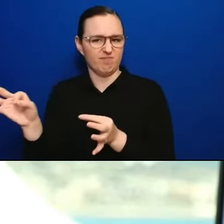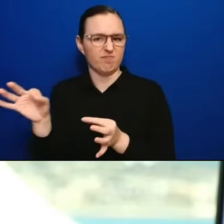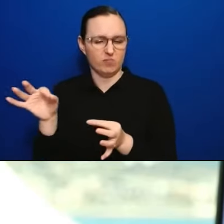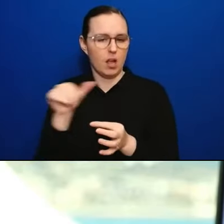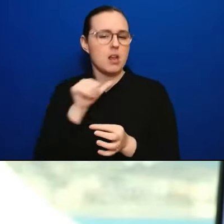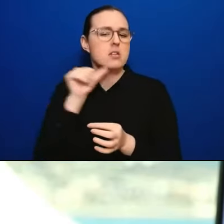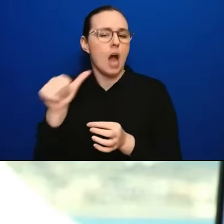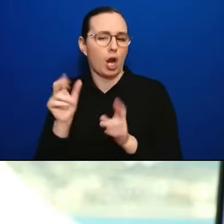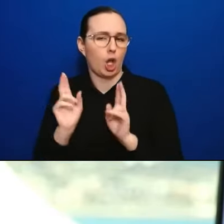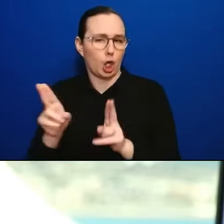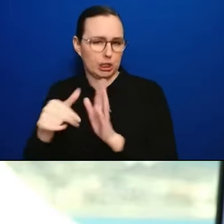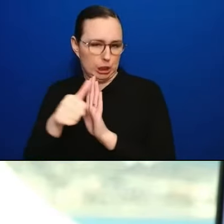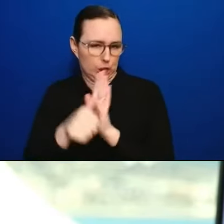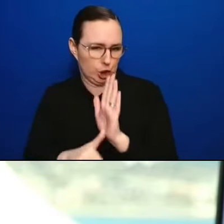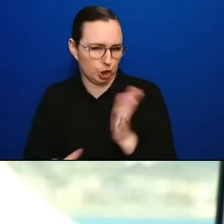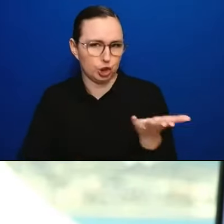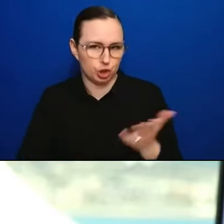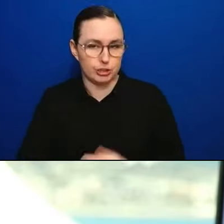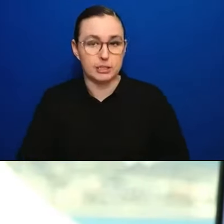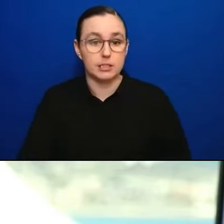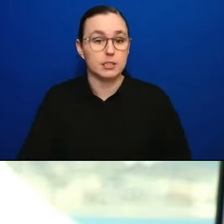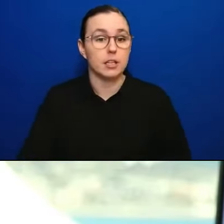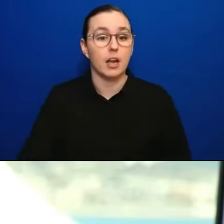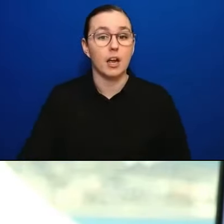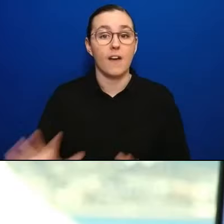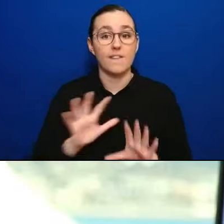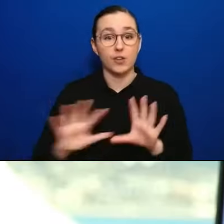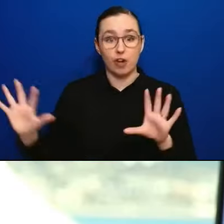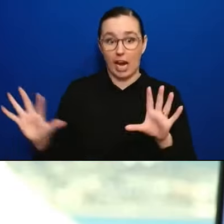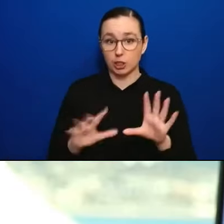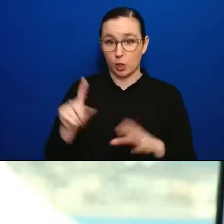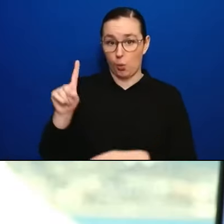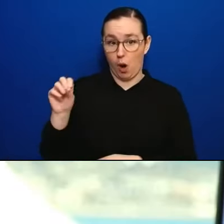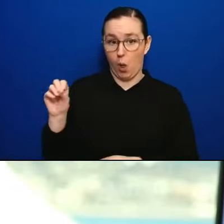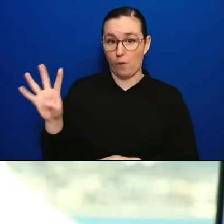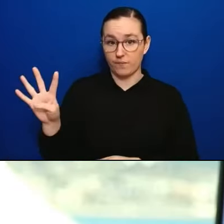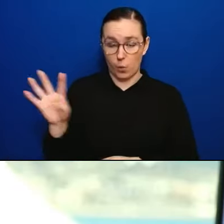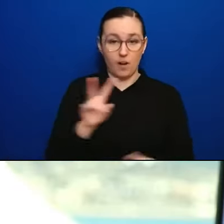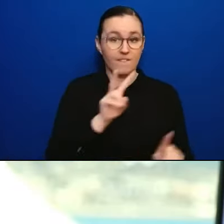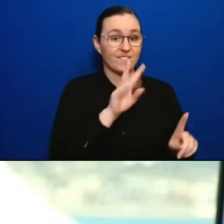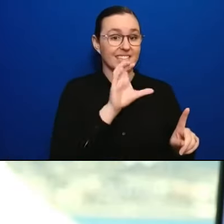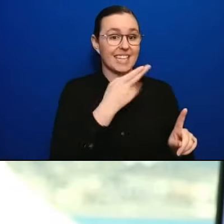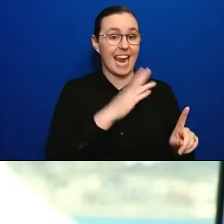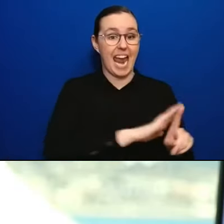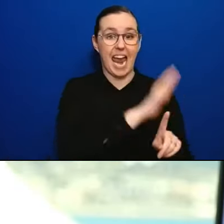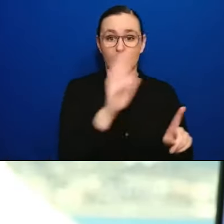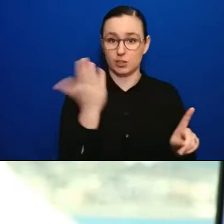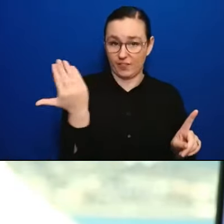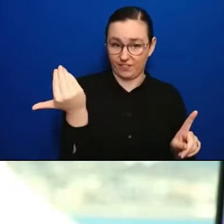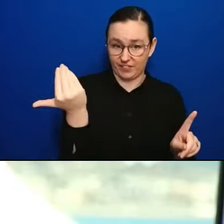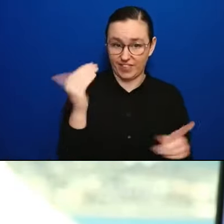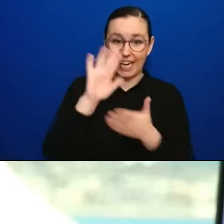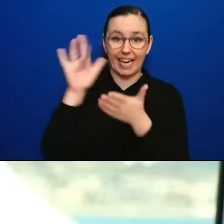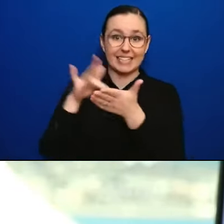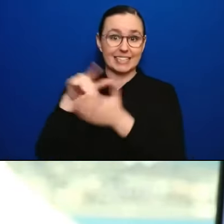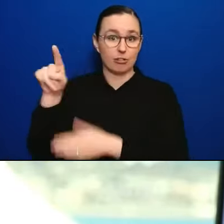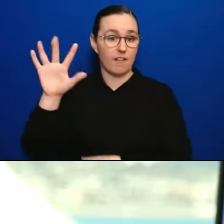January 29th health authorities postponed 870 non-urgent